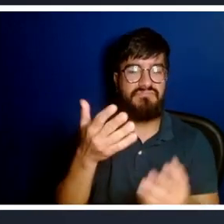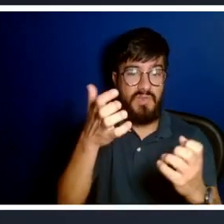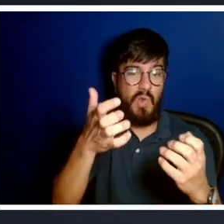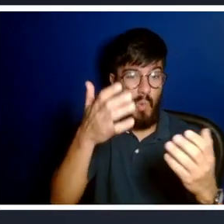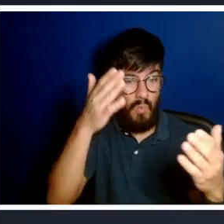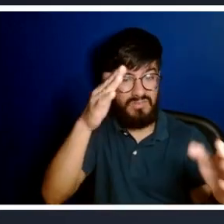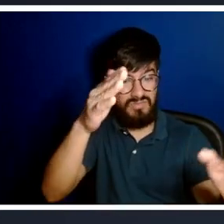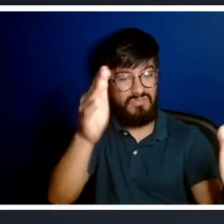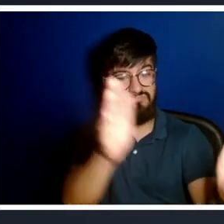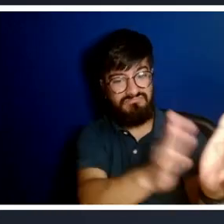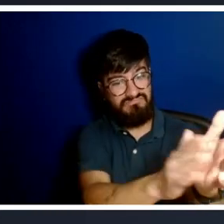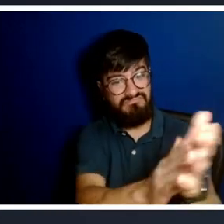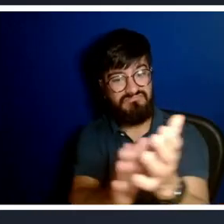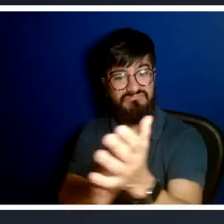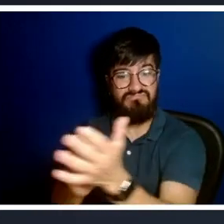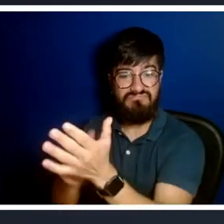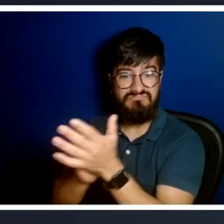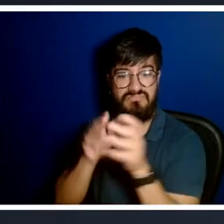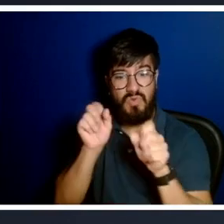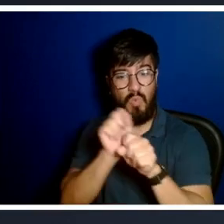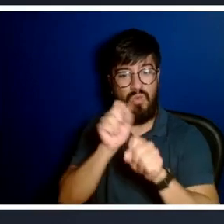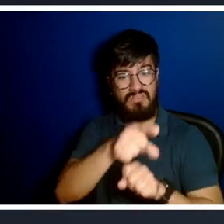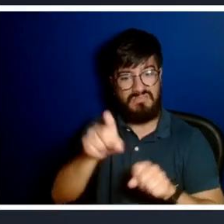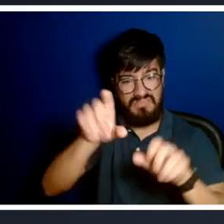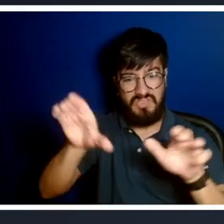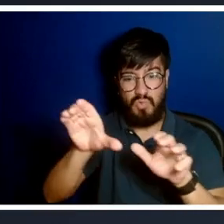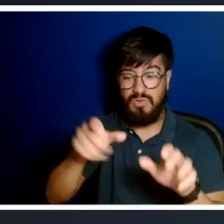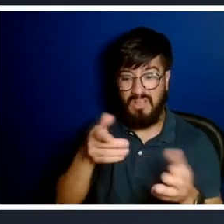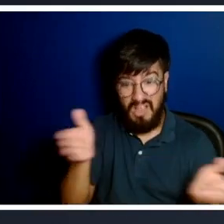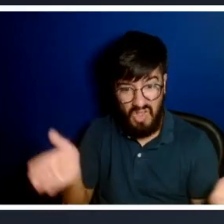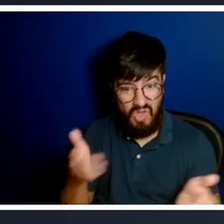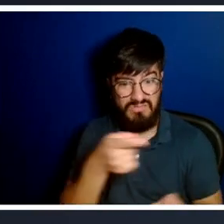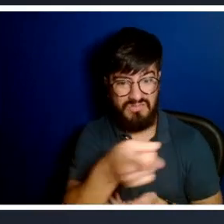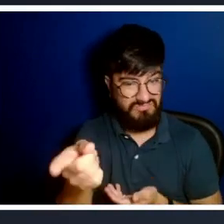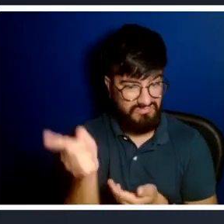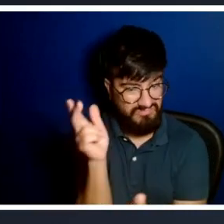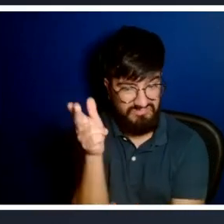doing and encourage all the participants to go to their website and go to their museum to learn